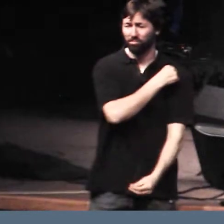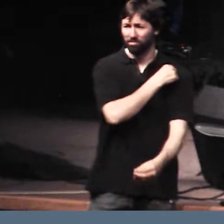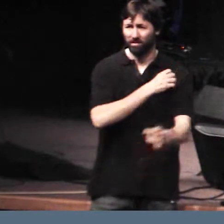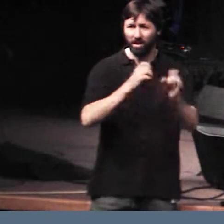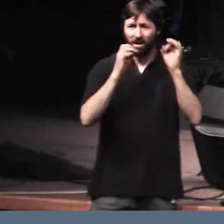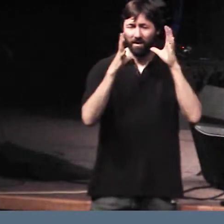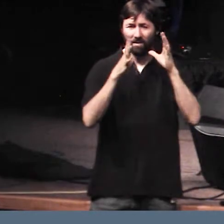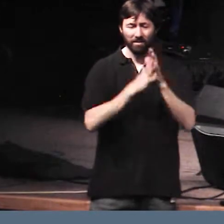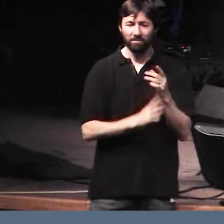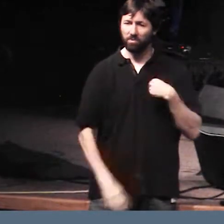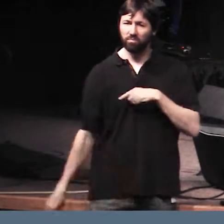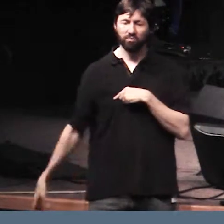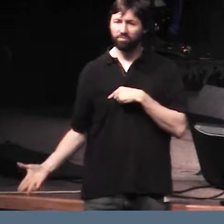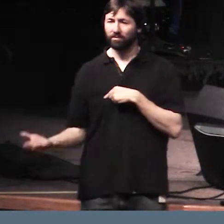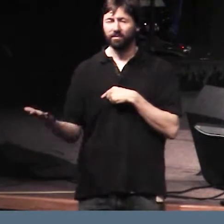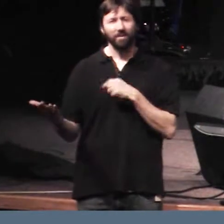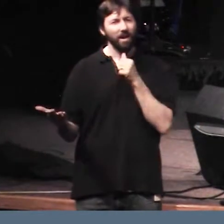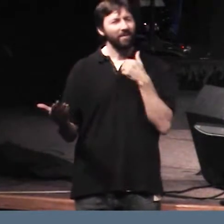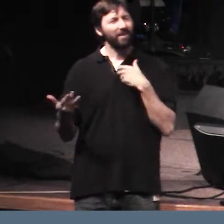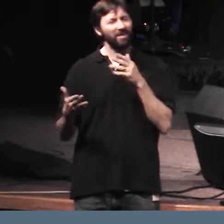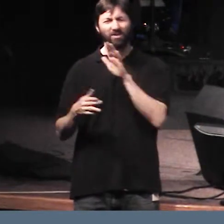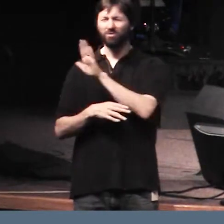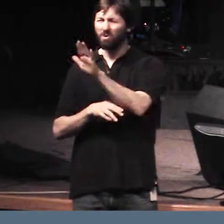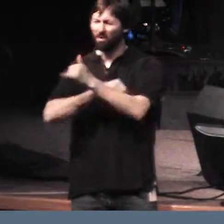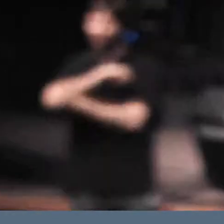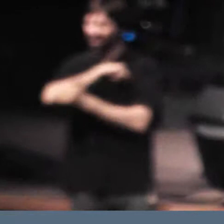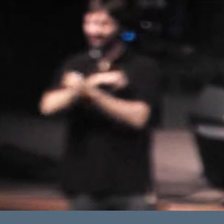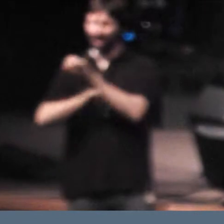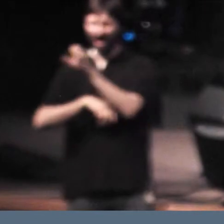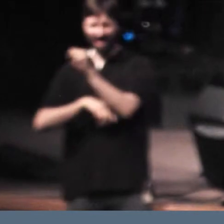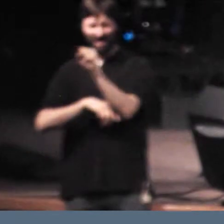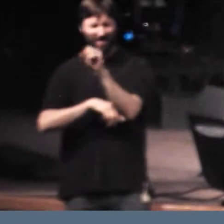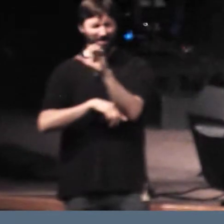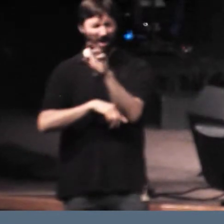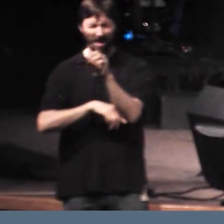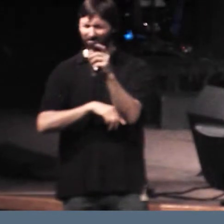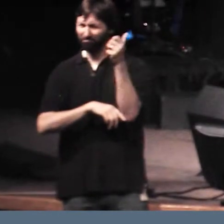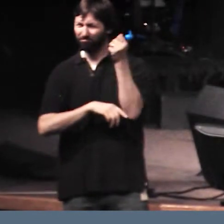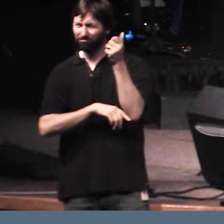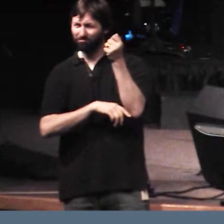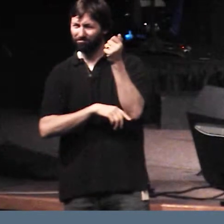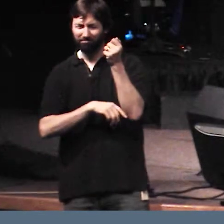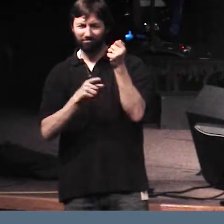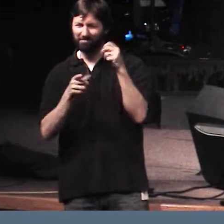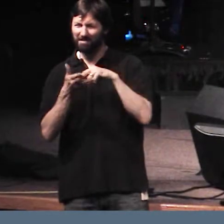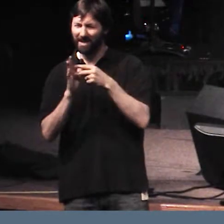you see we didn't have a... let me see if I can get this right if i get this right but uh... we didn't have an S S card - I'm not sure what that is you have something called